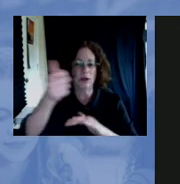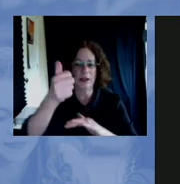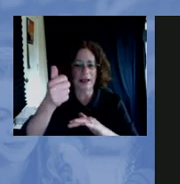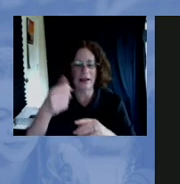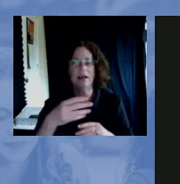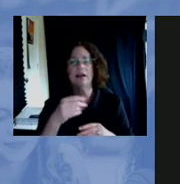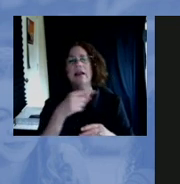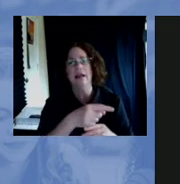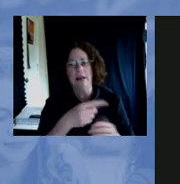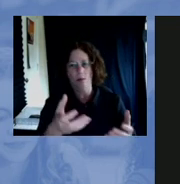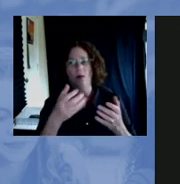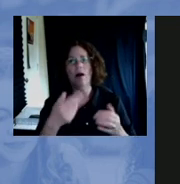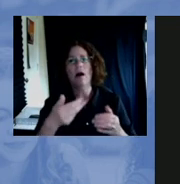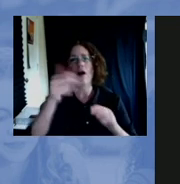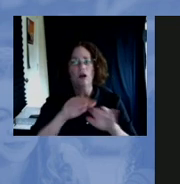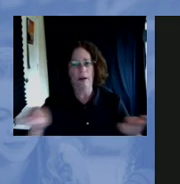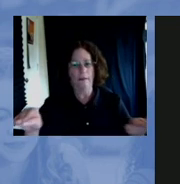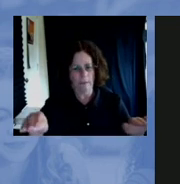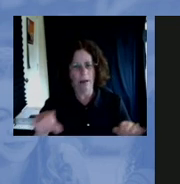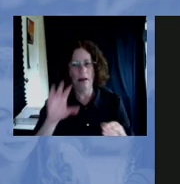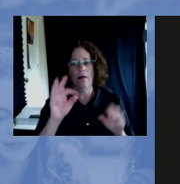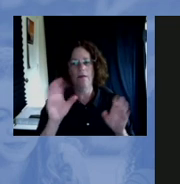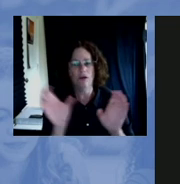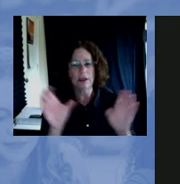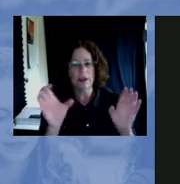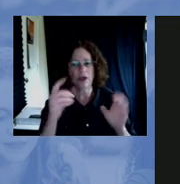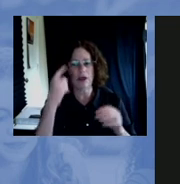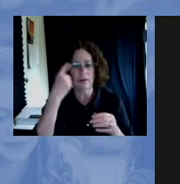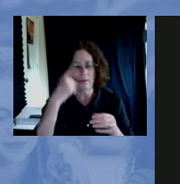HIGHER LEVEL OF CREDENTIALING FOR OUR PRE K TEACHERS.